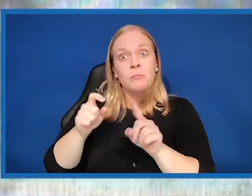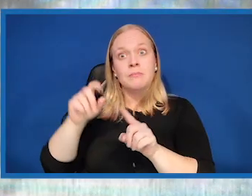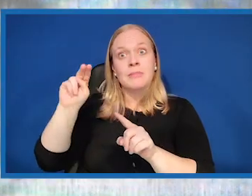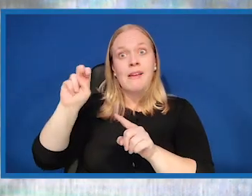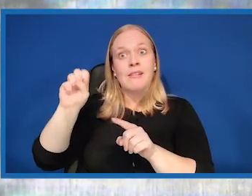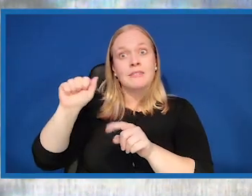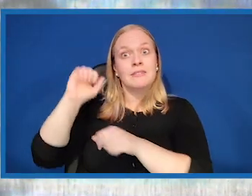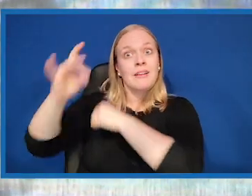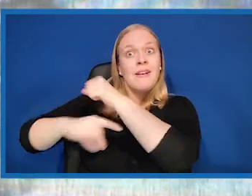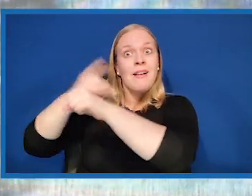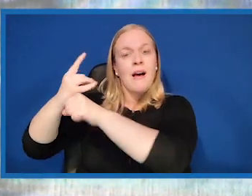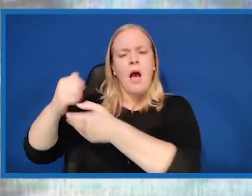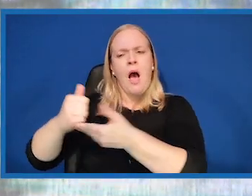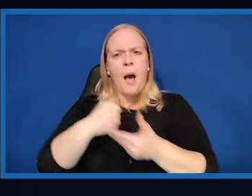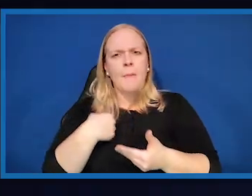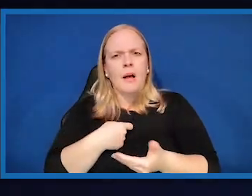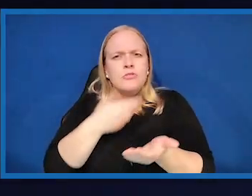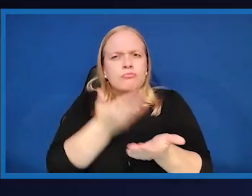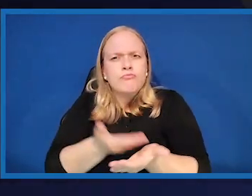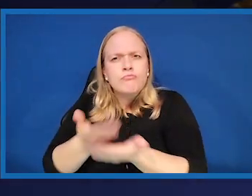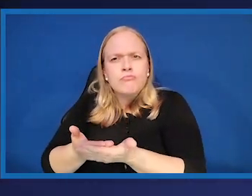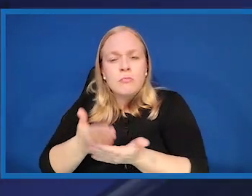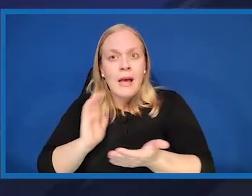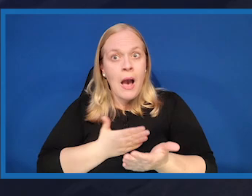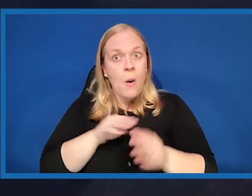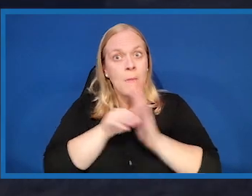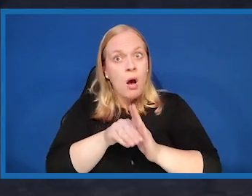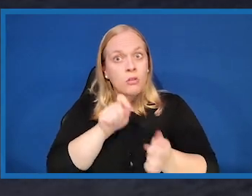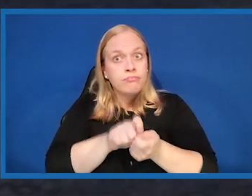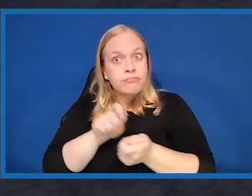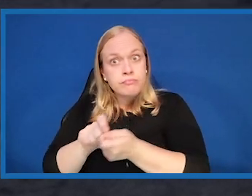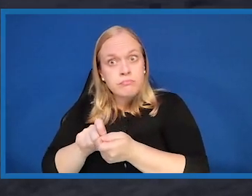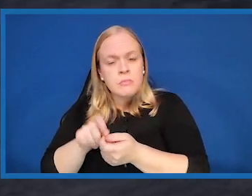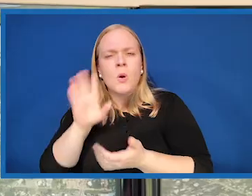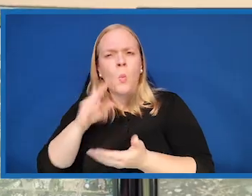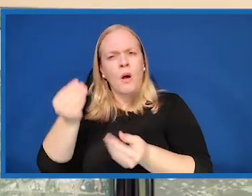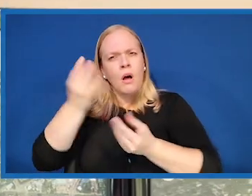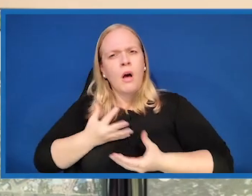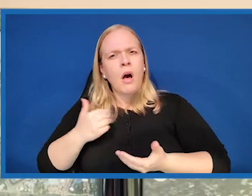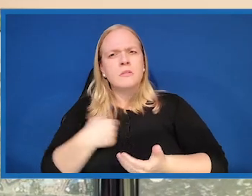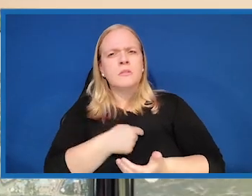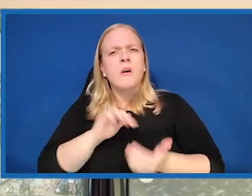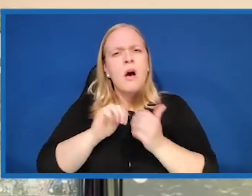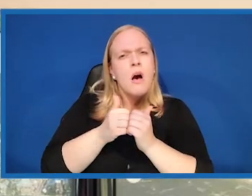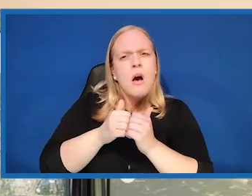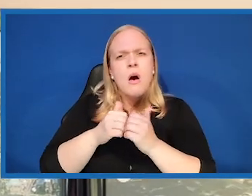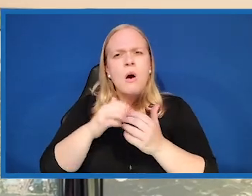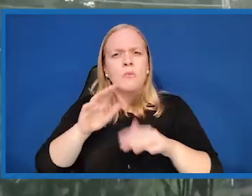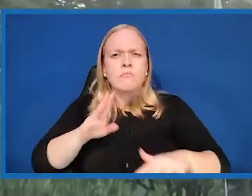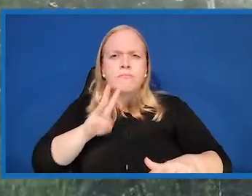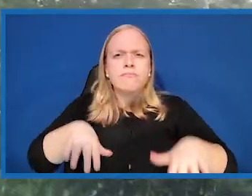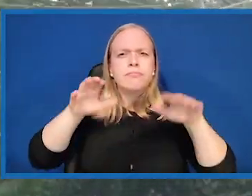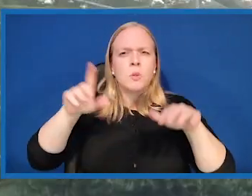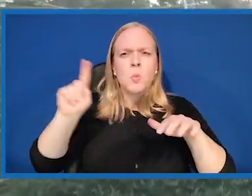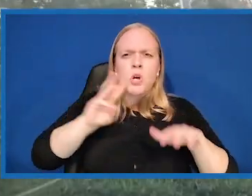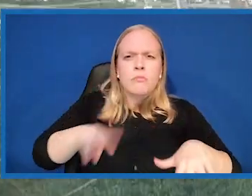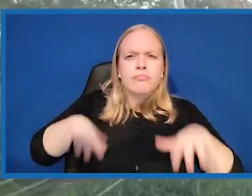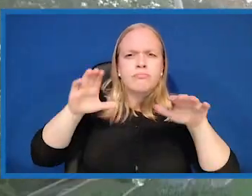TELLING US WHERE THE FLOODING ACTUALLY HAPPENED FROM SPACE. THE MAPS THAT COME OUT OF THE MODELS ARE REALLY USEFUL AT SHOWING THE DEPTH OF WATER THROUGHOUT THE CITY